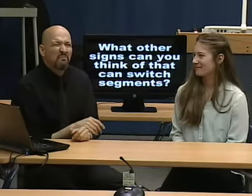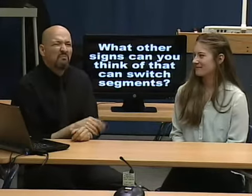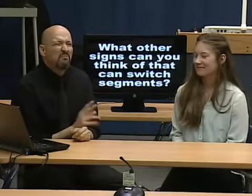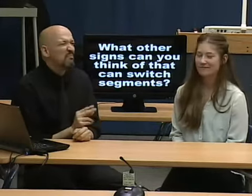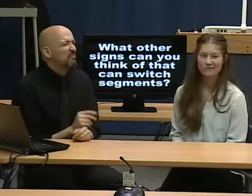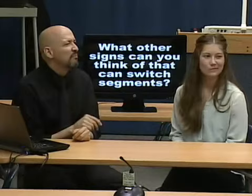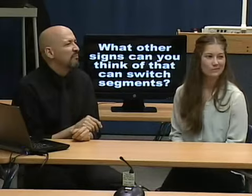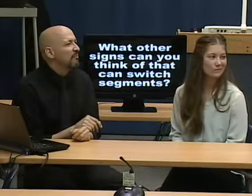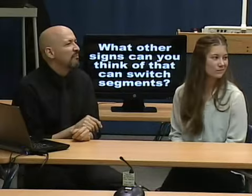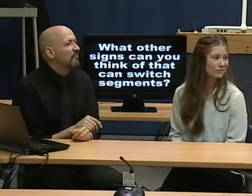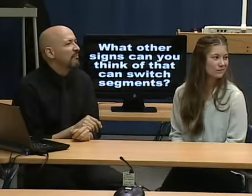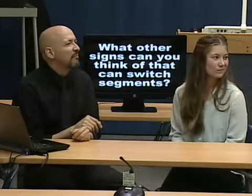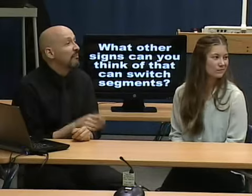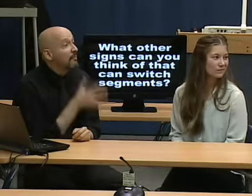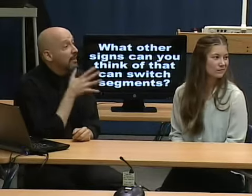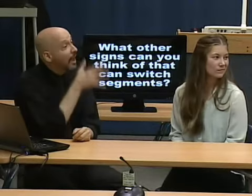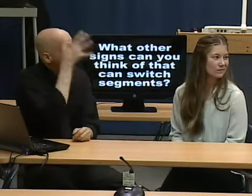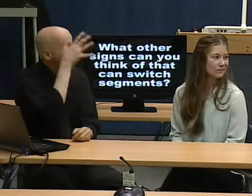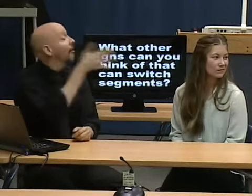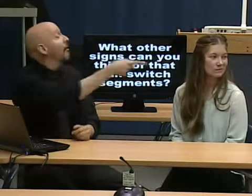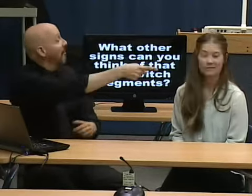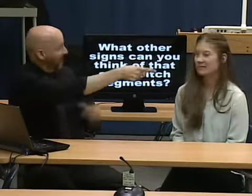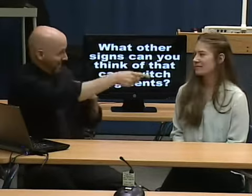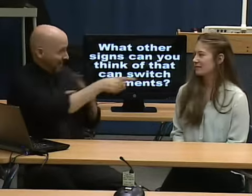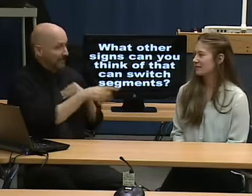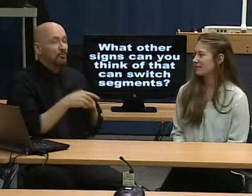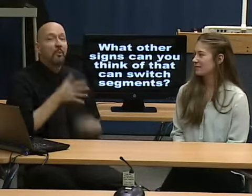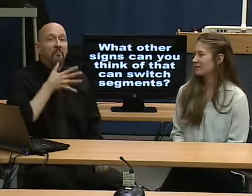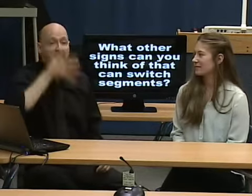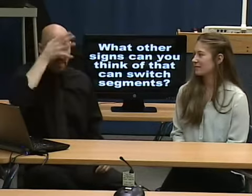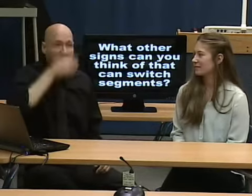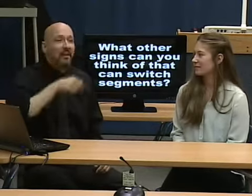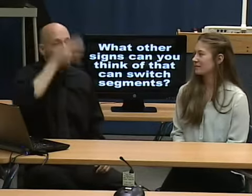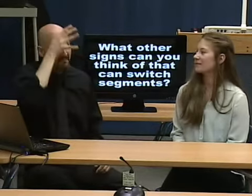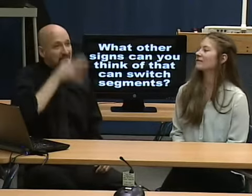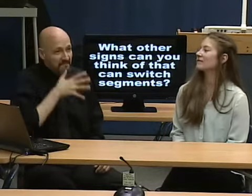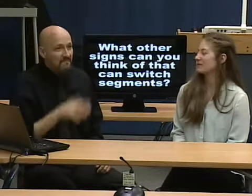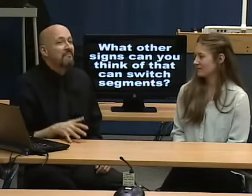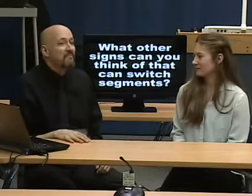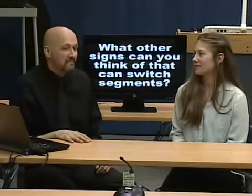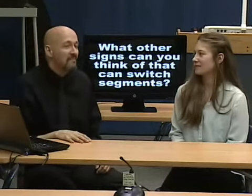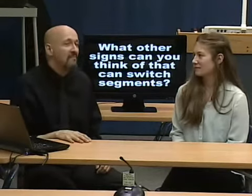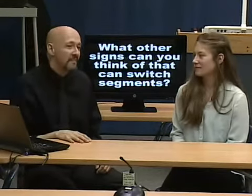Nope. "Parents"? Yes, I accept that. "Parents." You can sign it this way or this way.